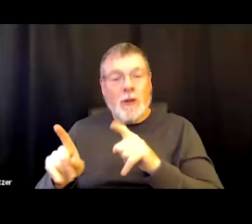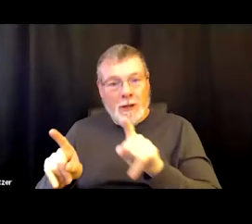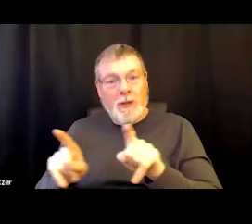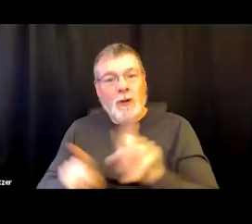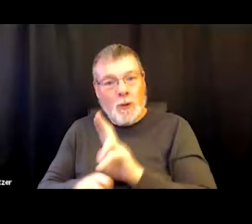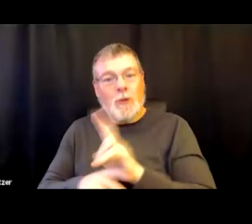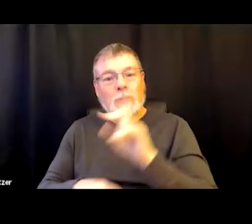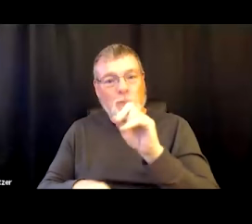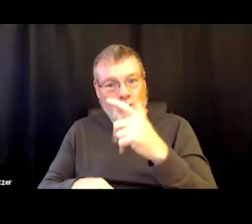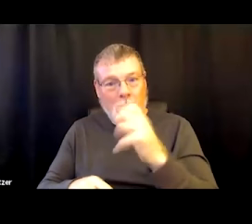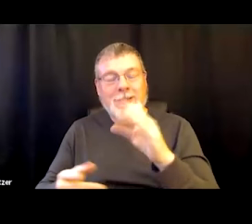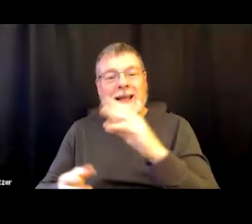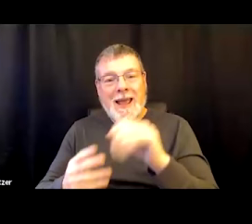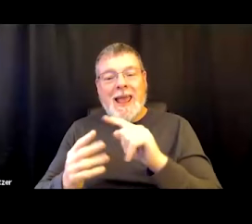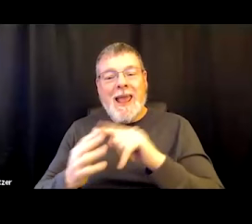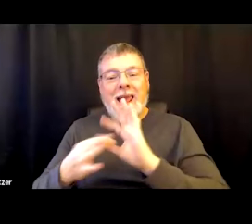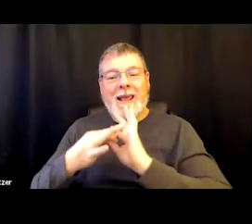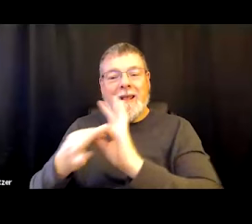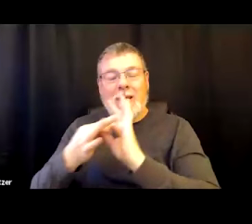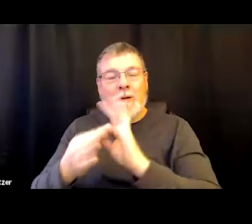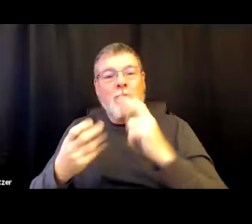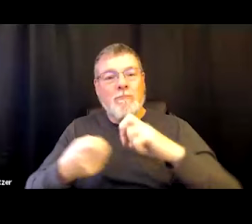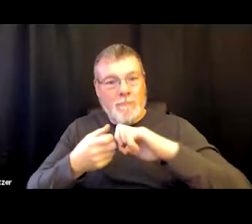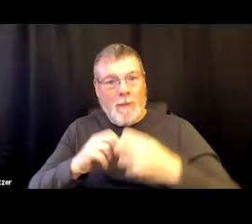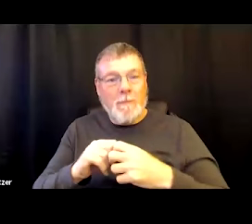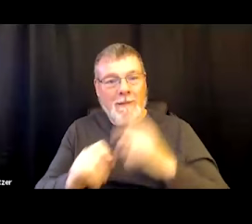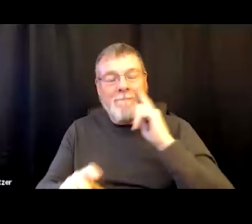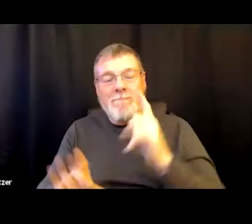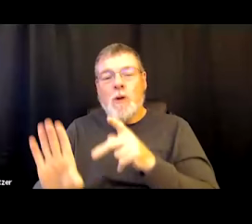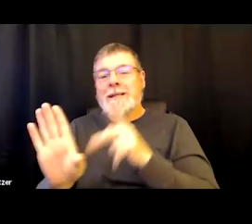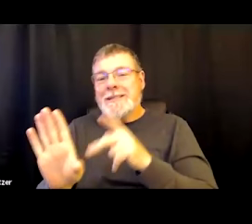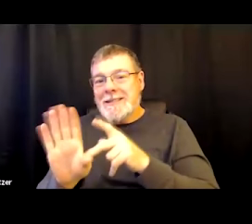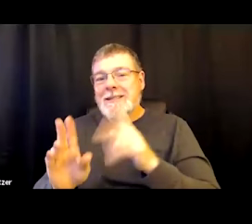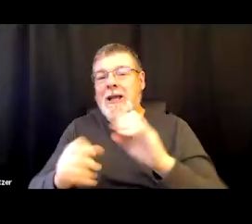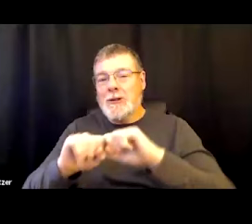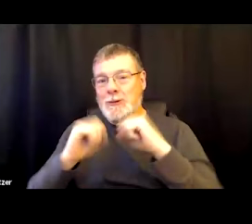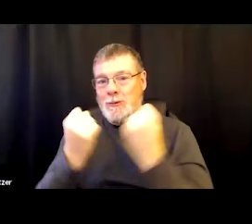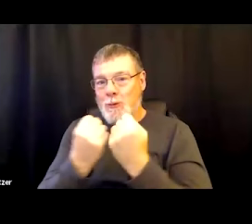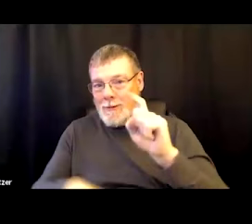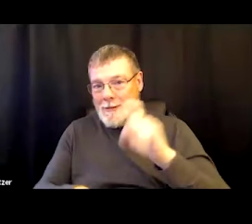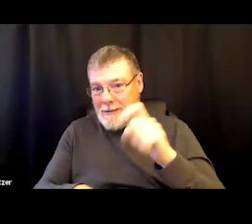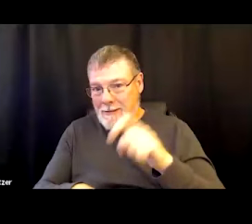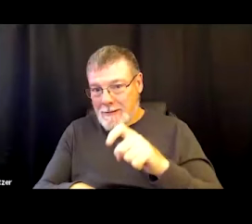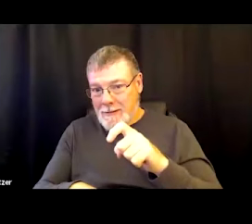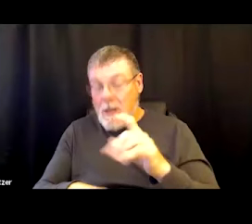and allied problems related to psychosocial needs. And so we can alter the treatment plans,